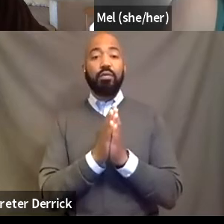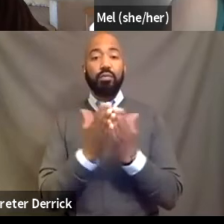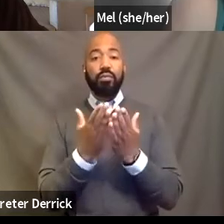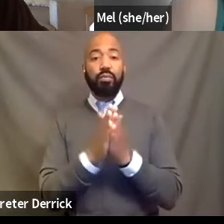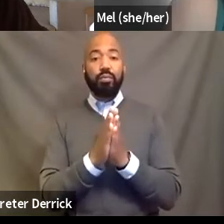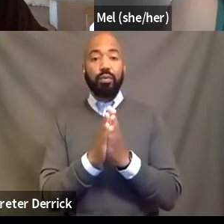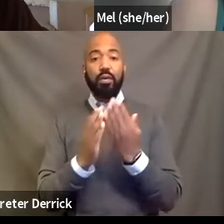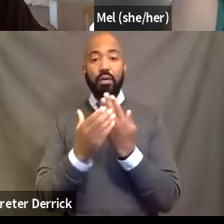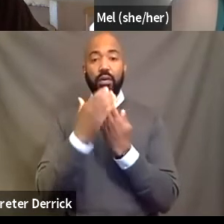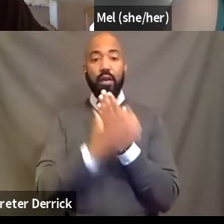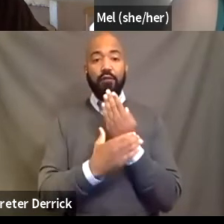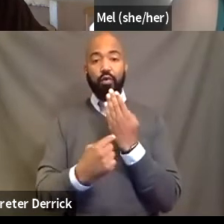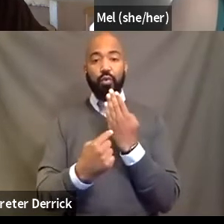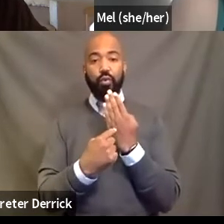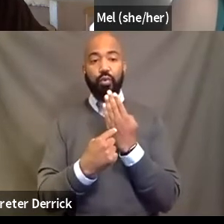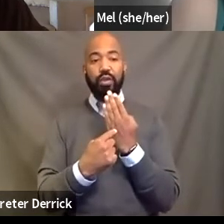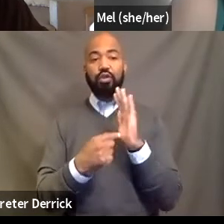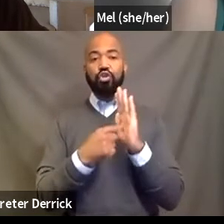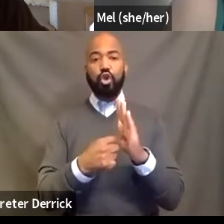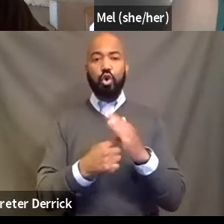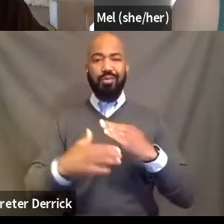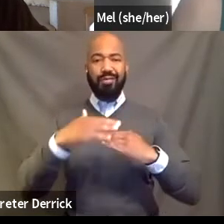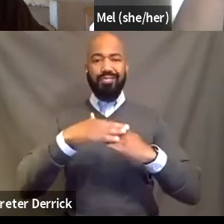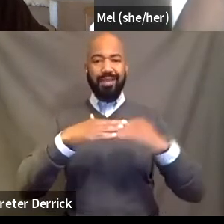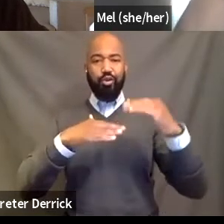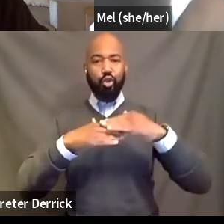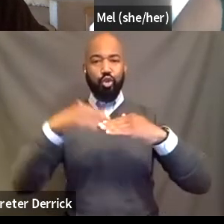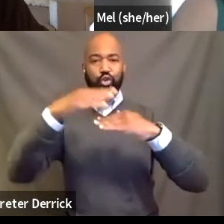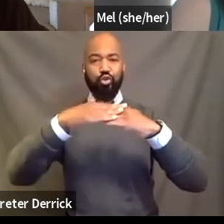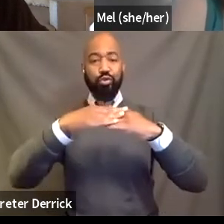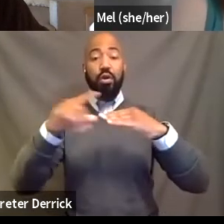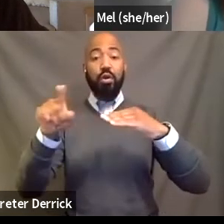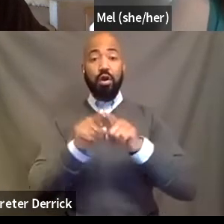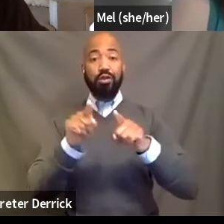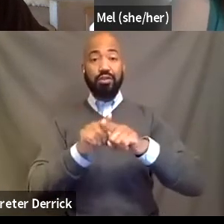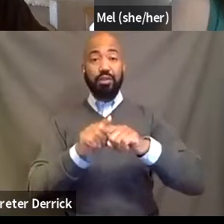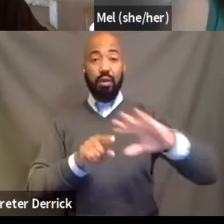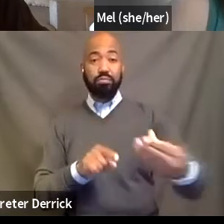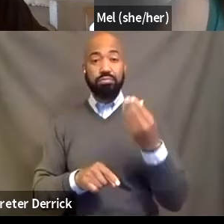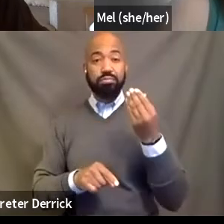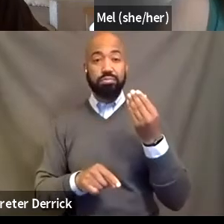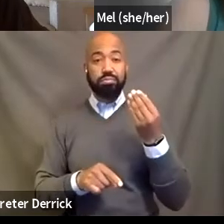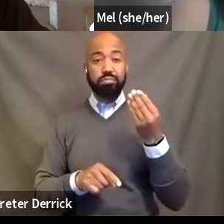Leah (she/her): implications of like public private spheres and. Leah (she/her): Like metaphors of air and dirty laundry.